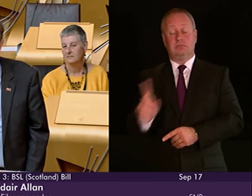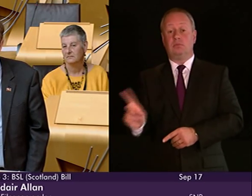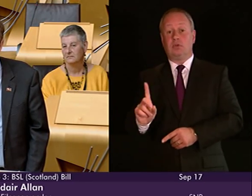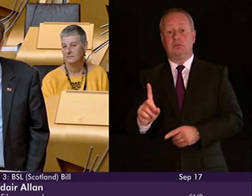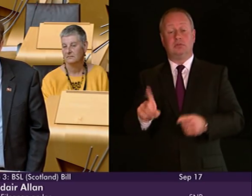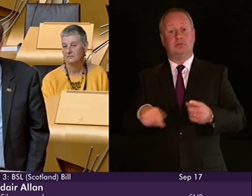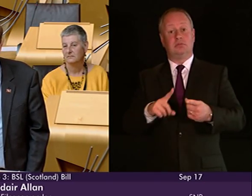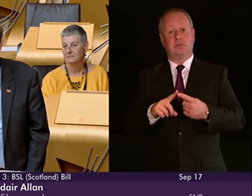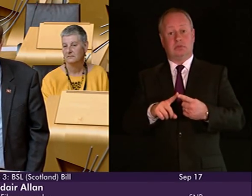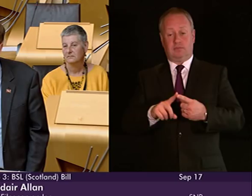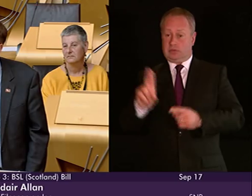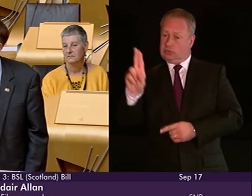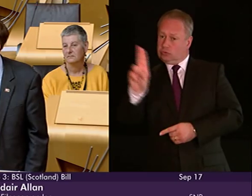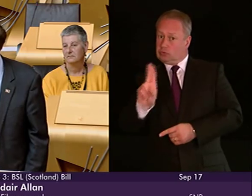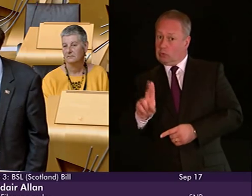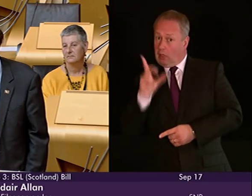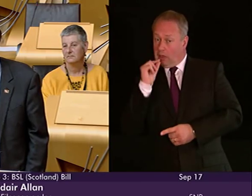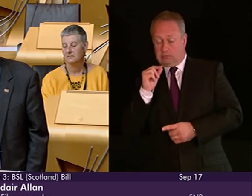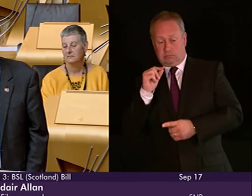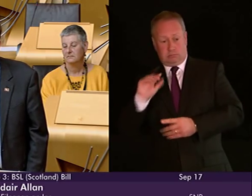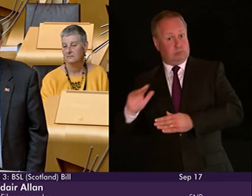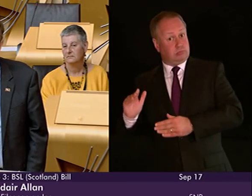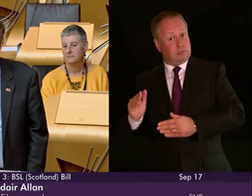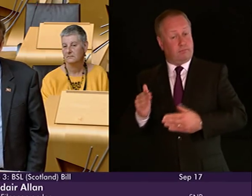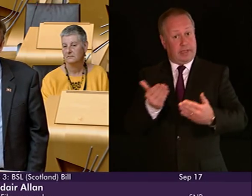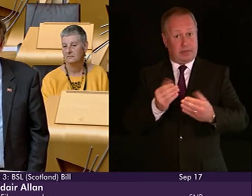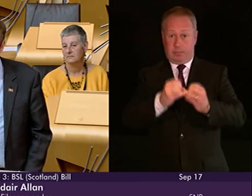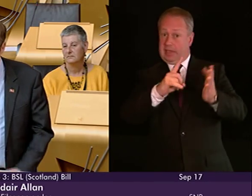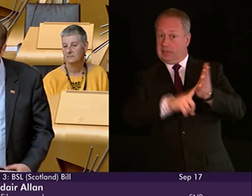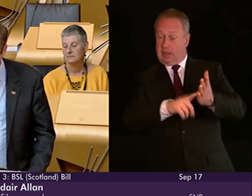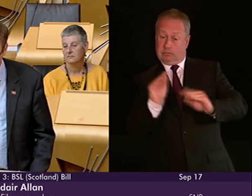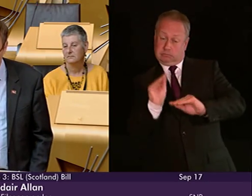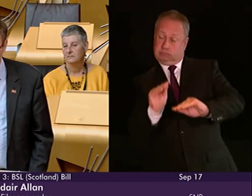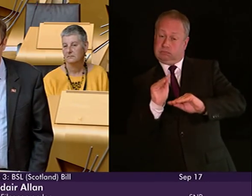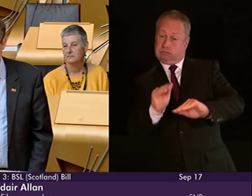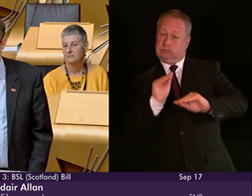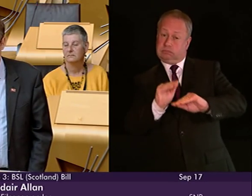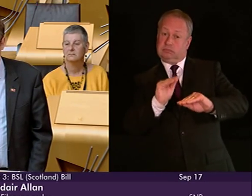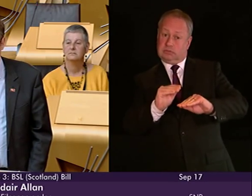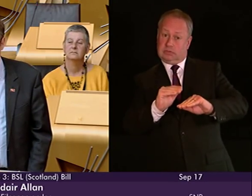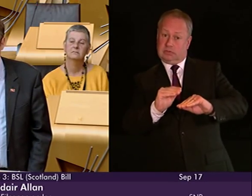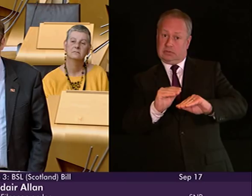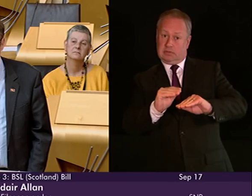the role that schools can play in providing BSL more generally, beyond the deaf